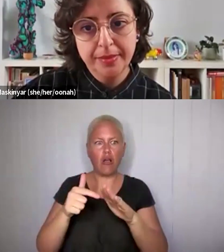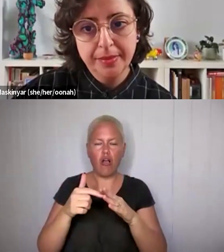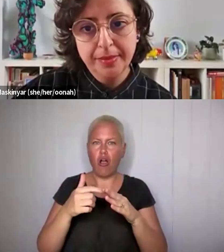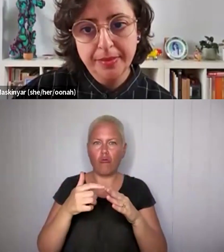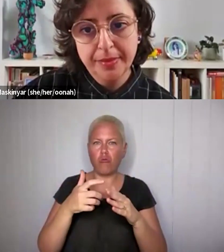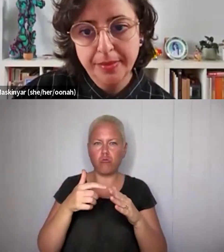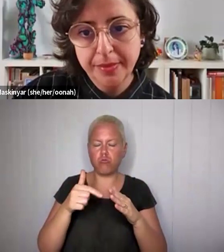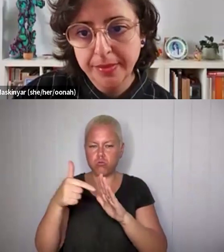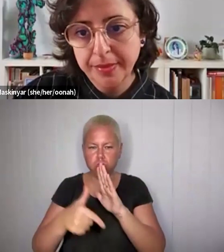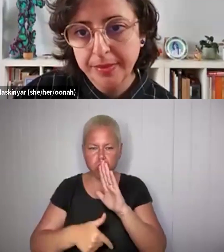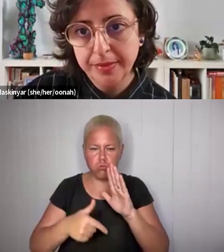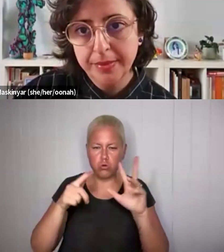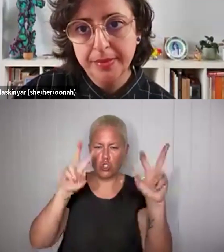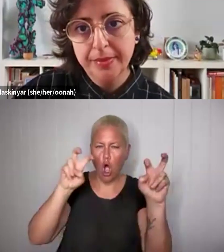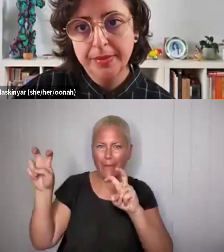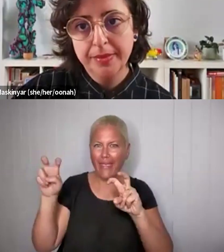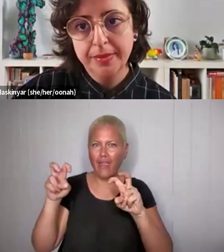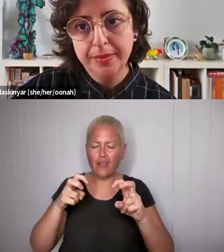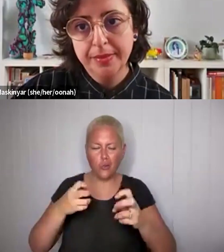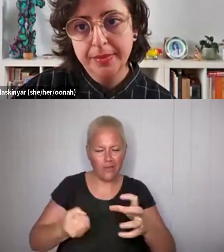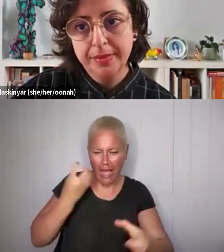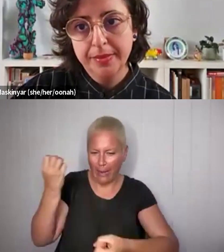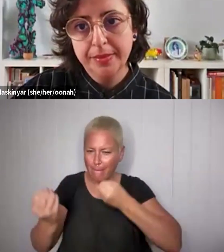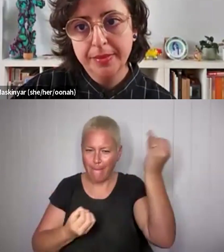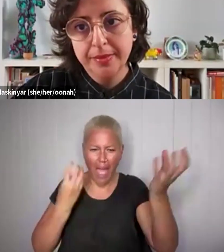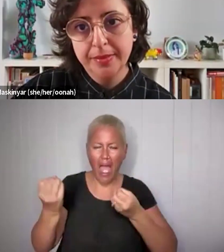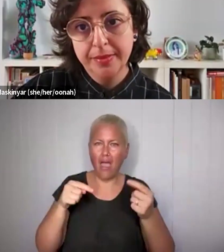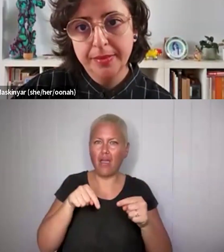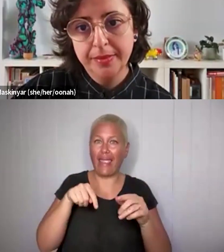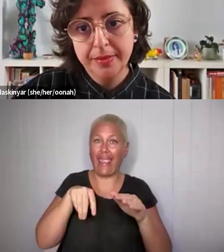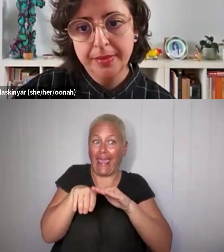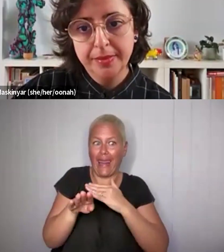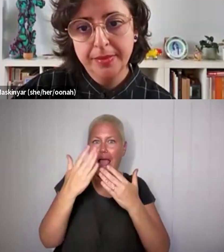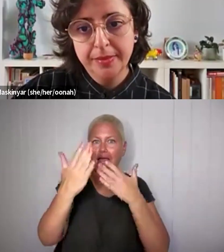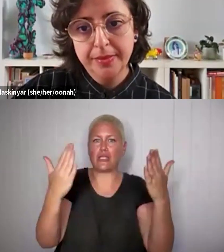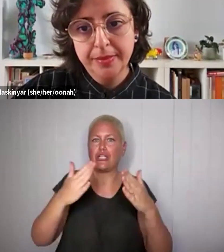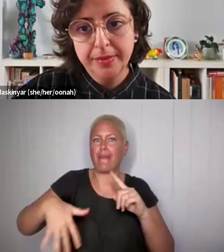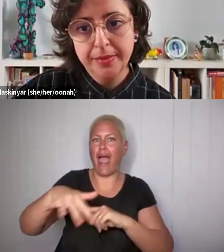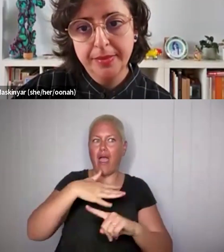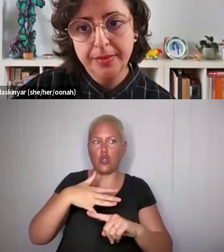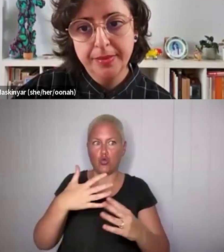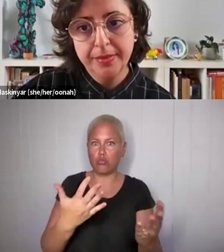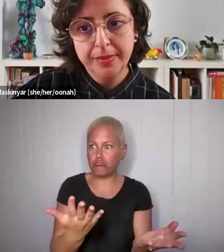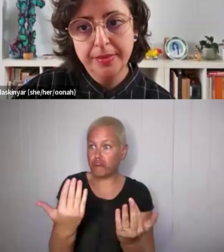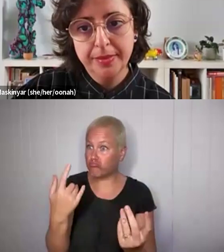and trying to unpack that within an exhibition space, posing questions and challenging audiences.